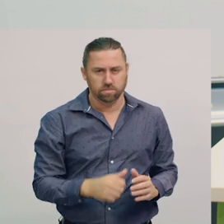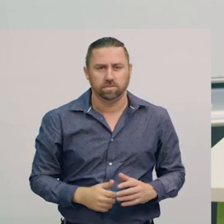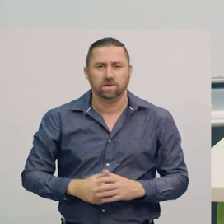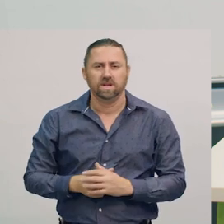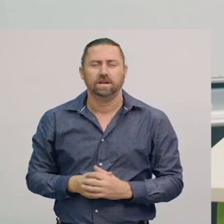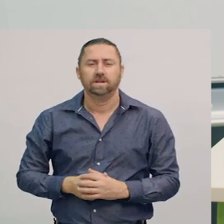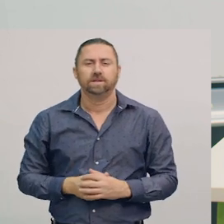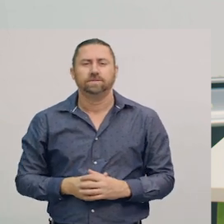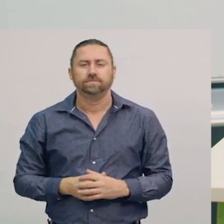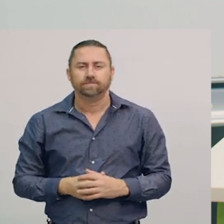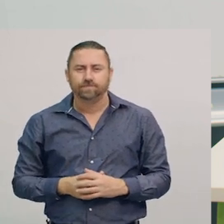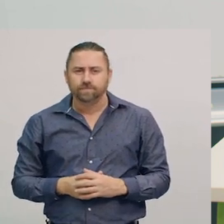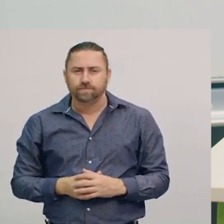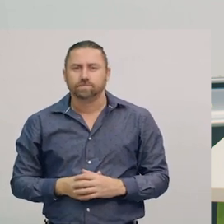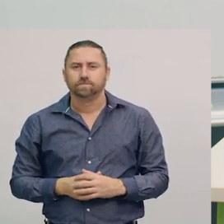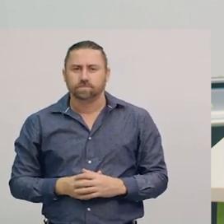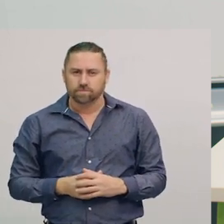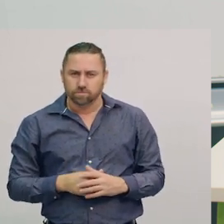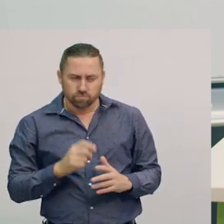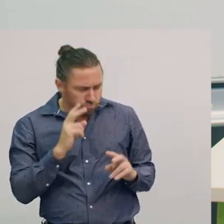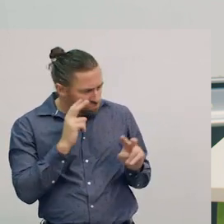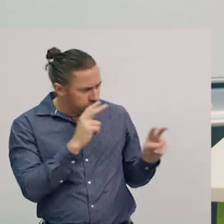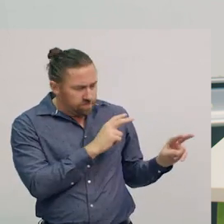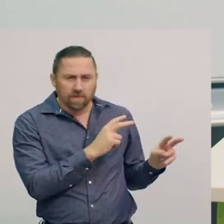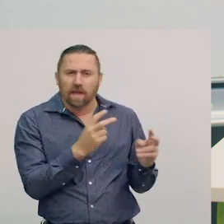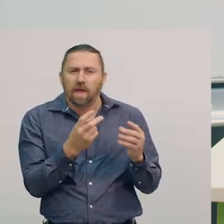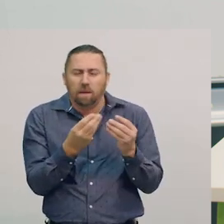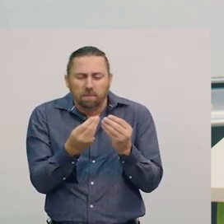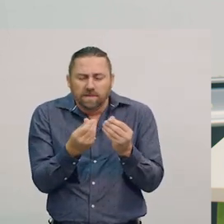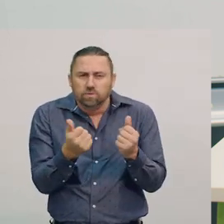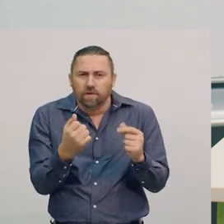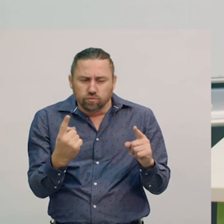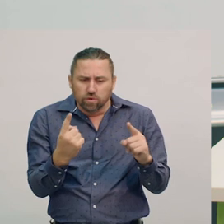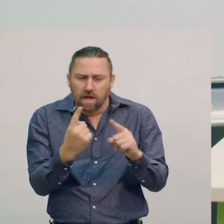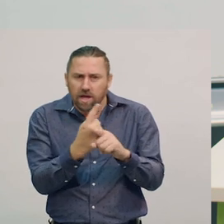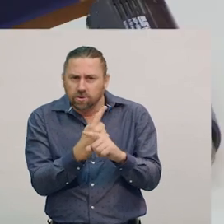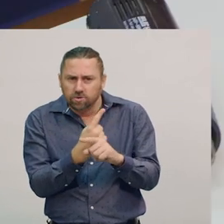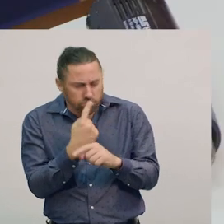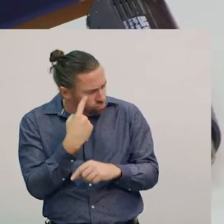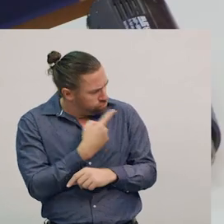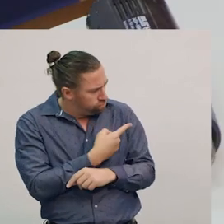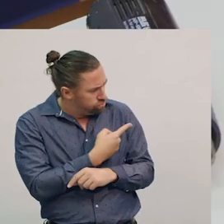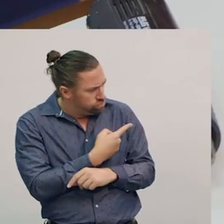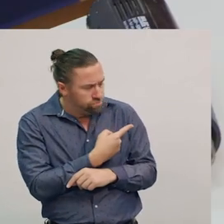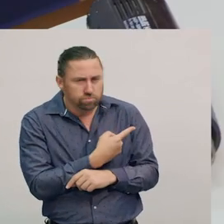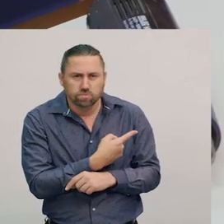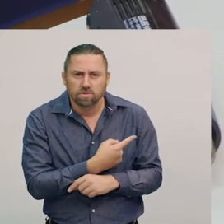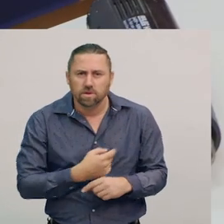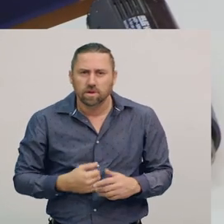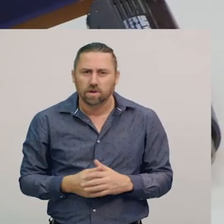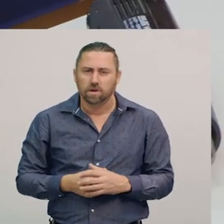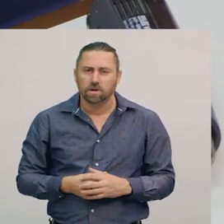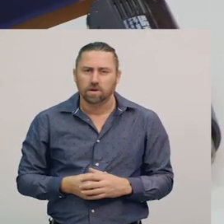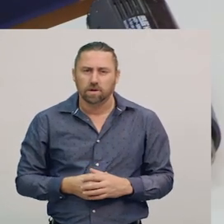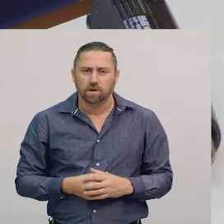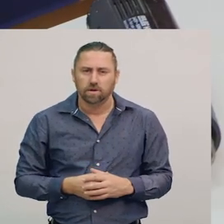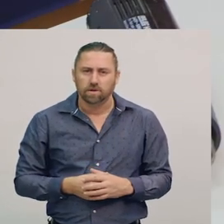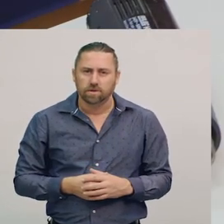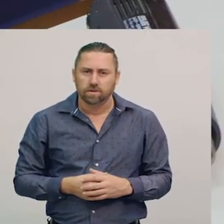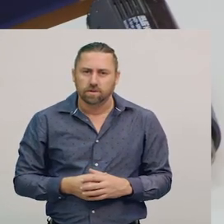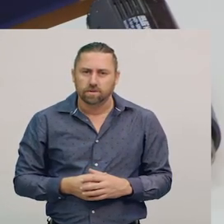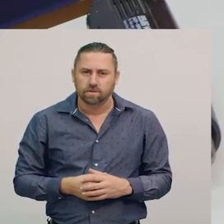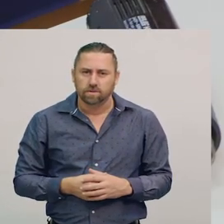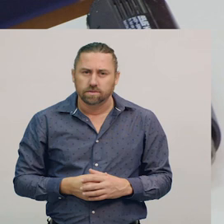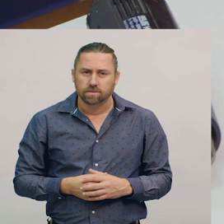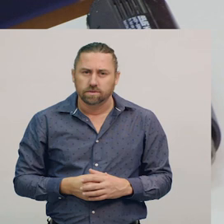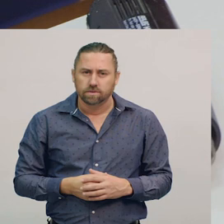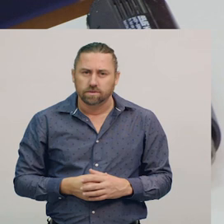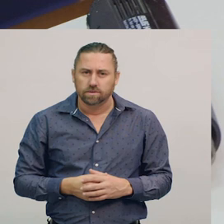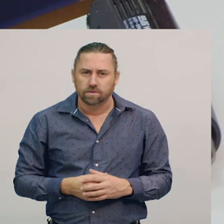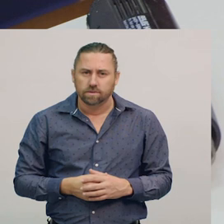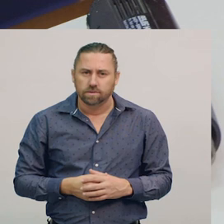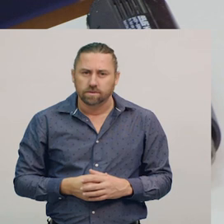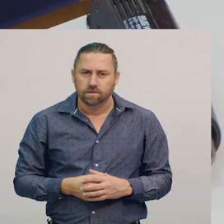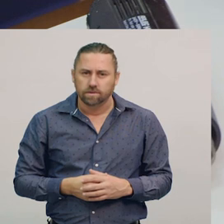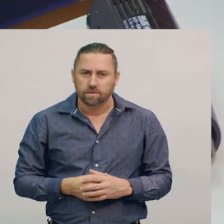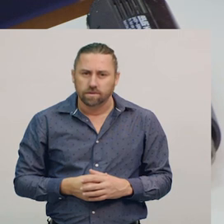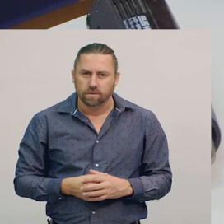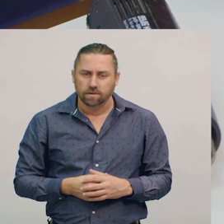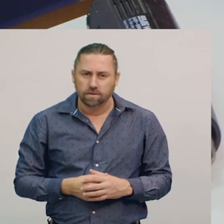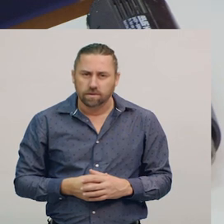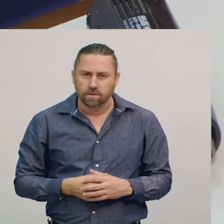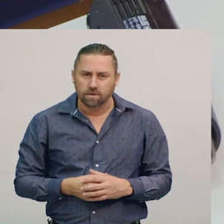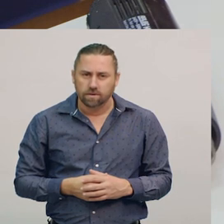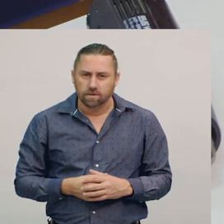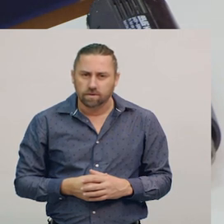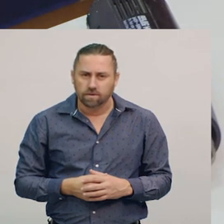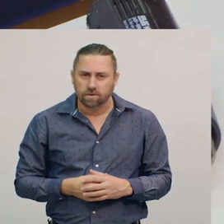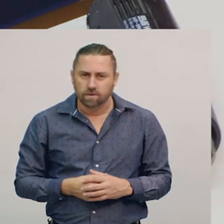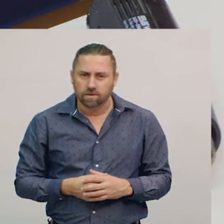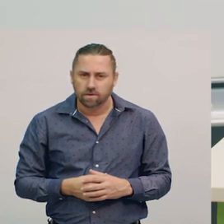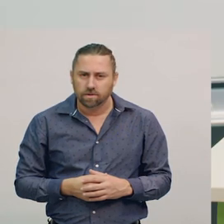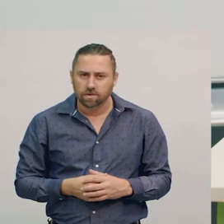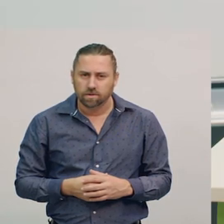When we carefully observe changes in materials, we’re working like a scientist.